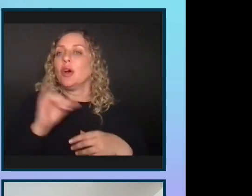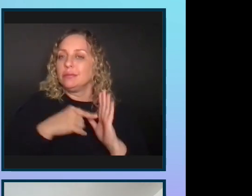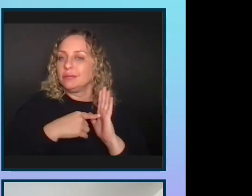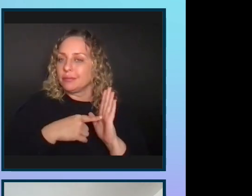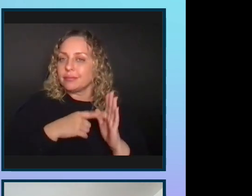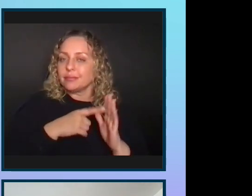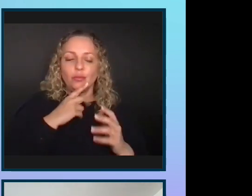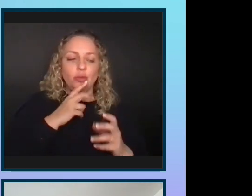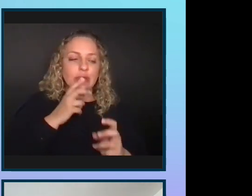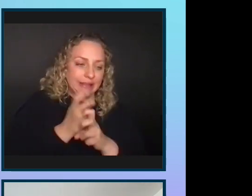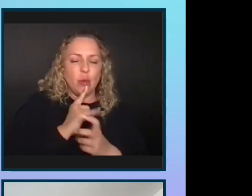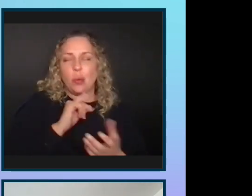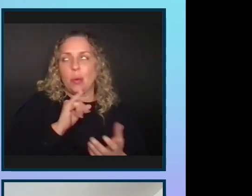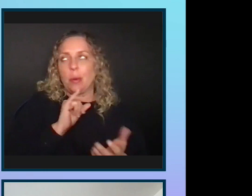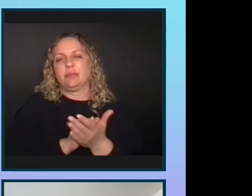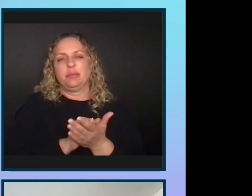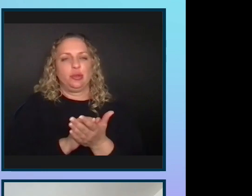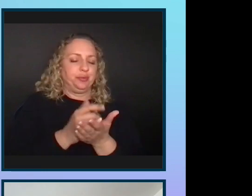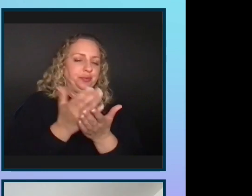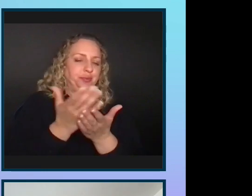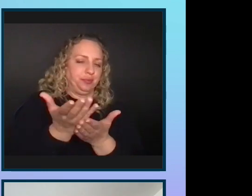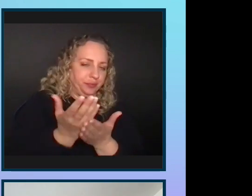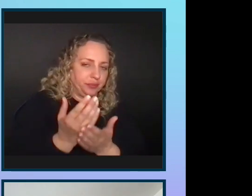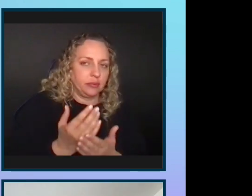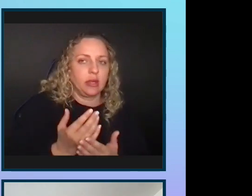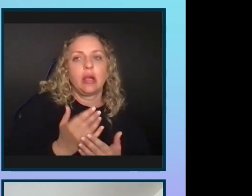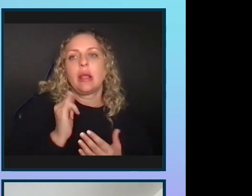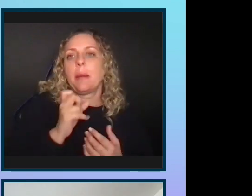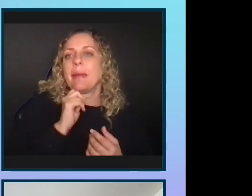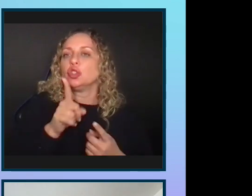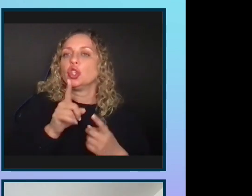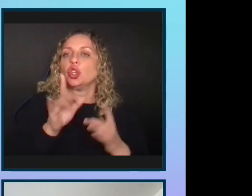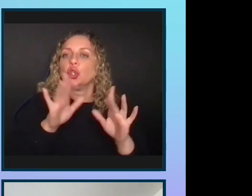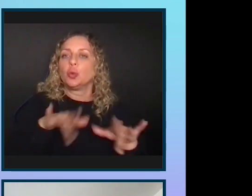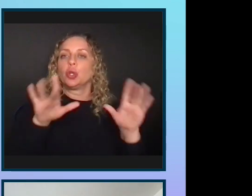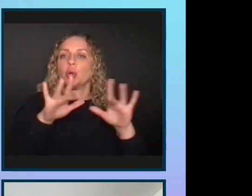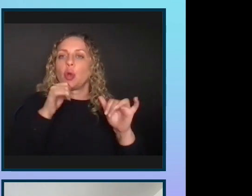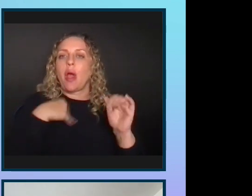or impossible to do, for example, making sure that your video recordings don't have any background noises on.